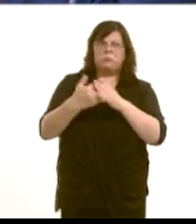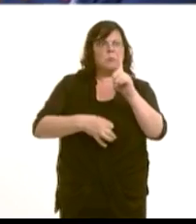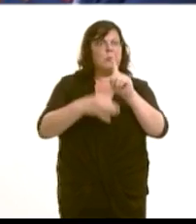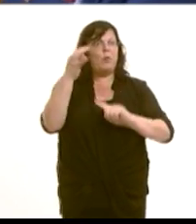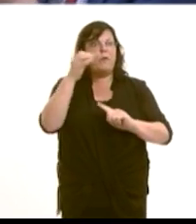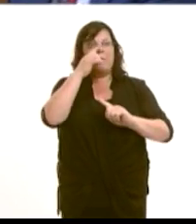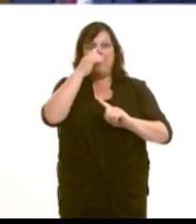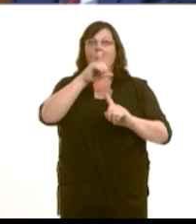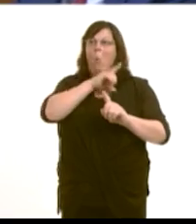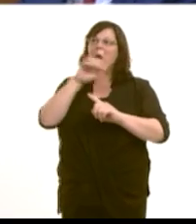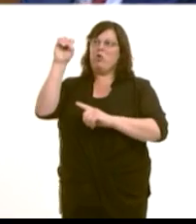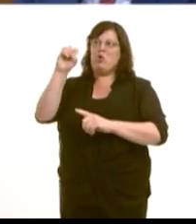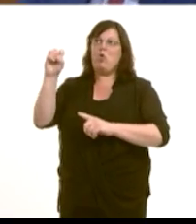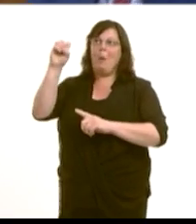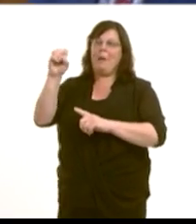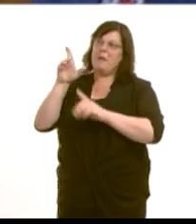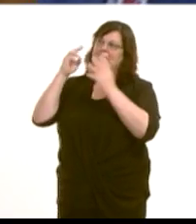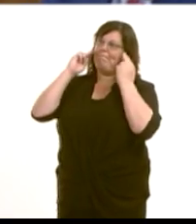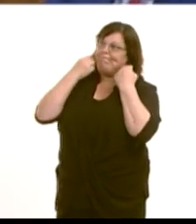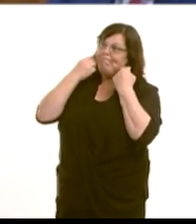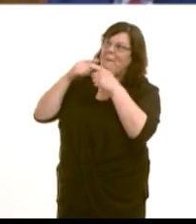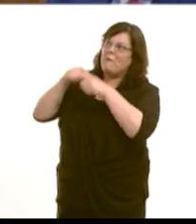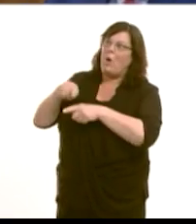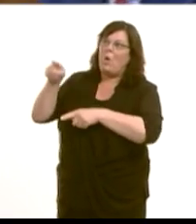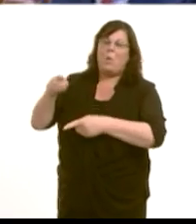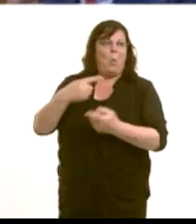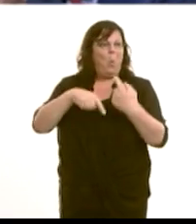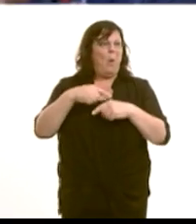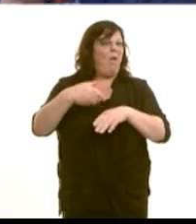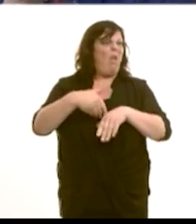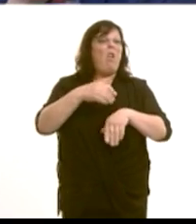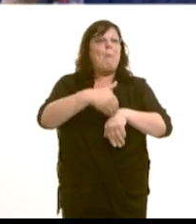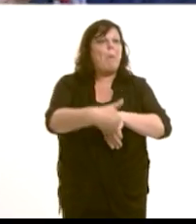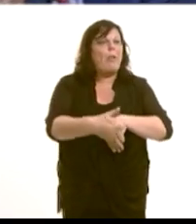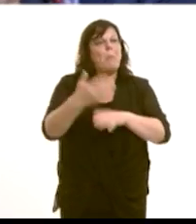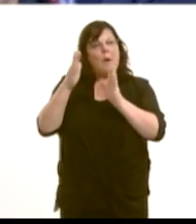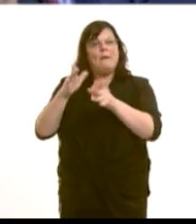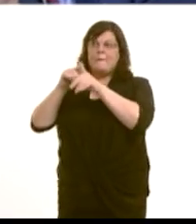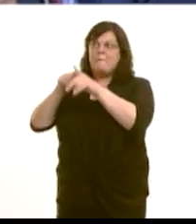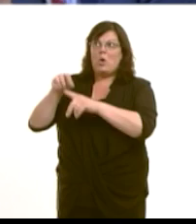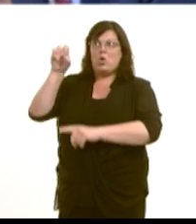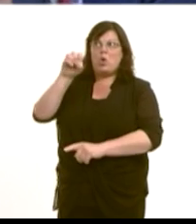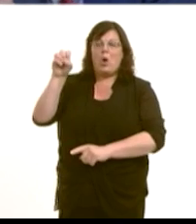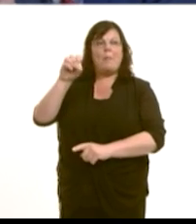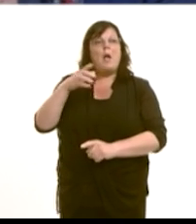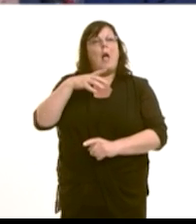direction, actually, by the European Union; otherwise, we wouldnít have done it ourselves. I intend to make sure that the environment the people of Wales have come to enjoy, the